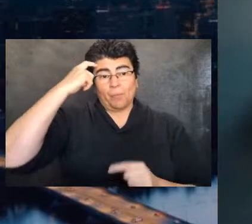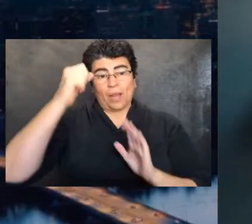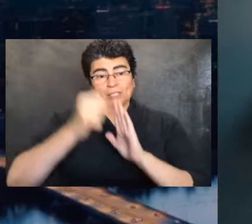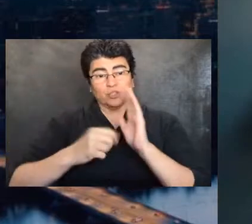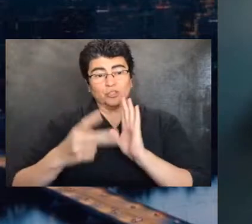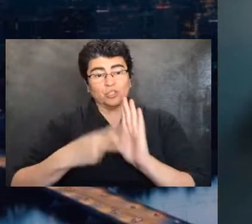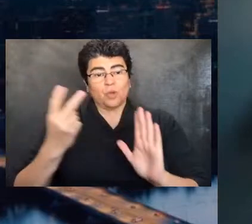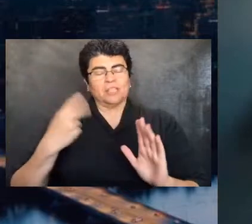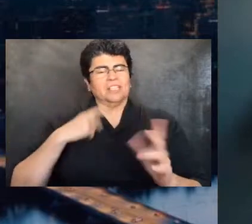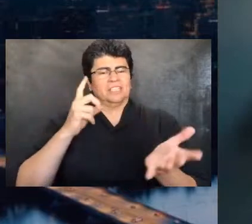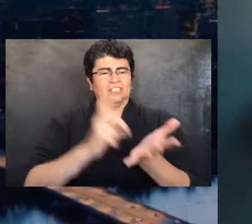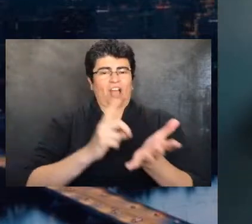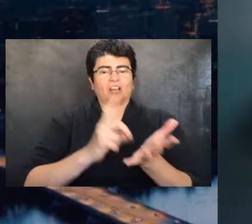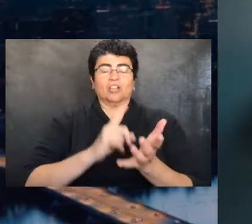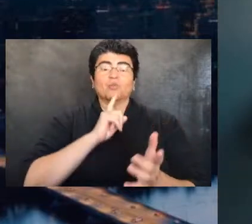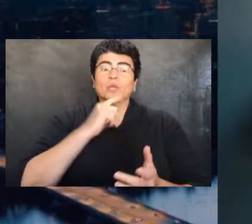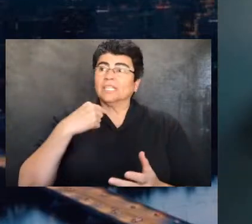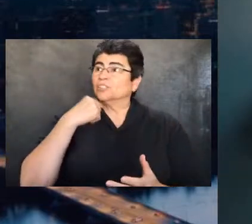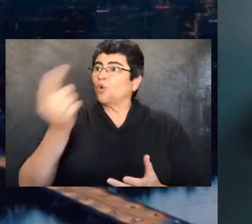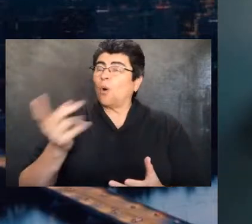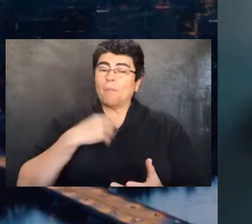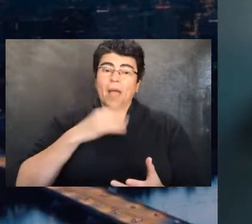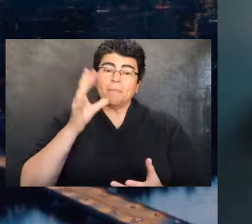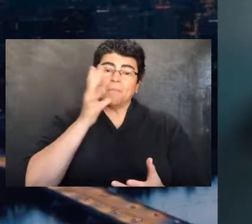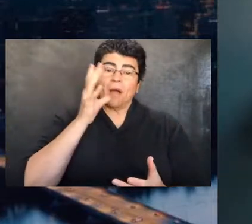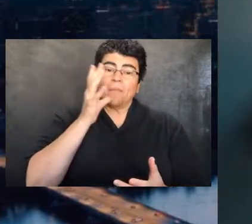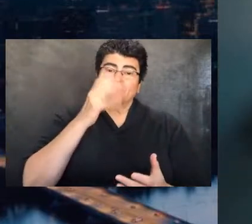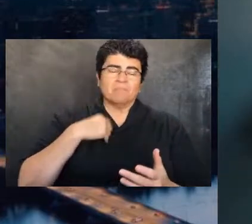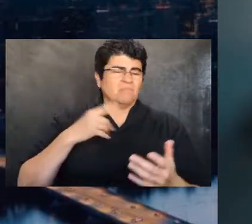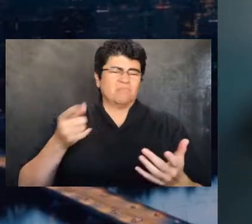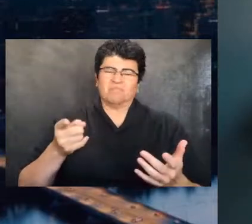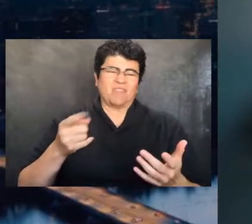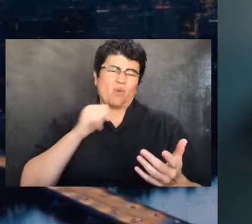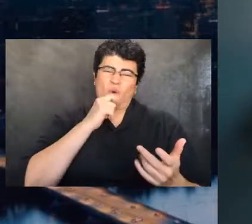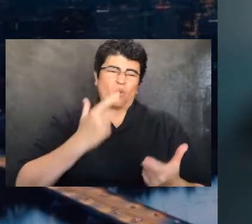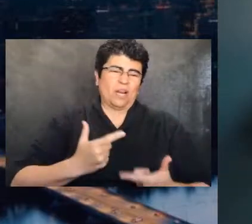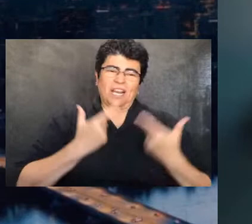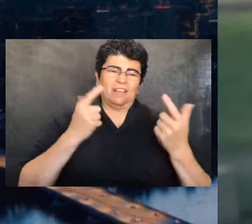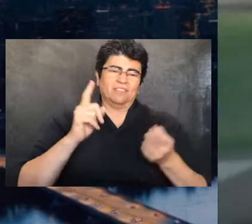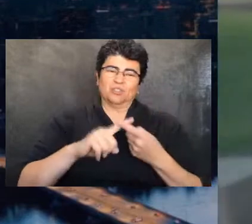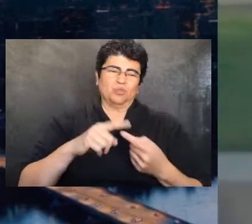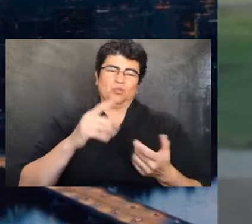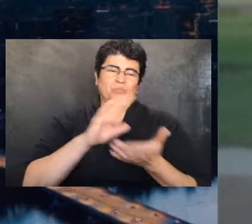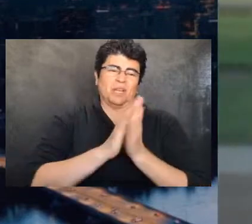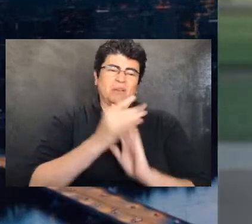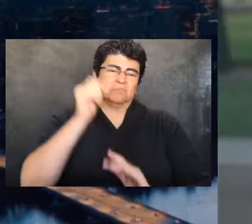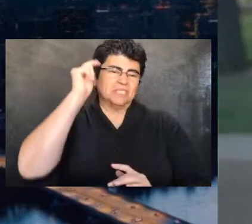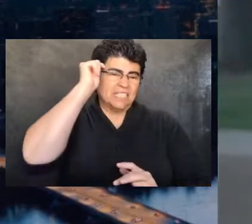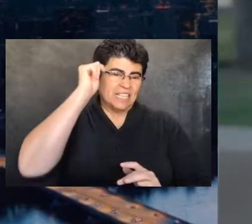The doctors actually told my mom that I wouldn't even live to see my teenage years. My mom didn't accept it,